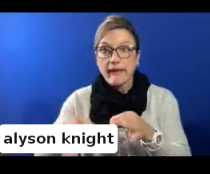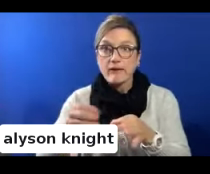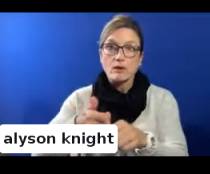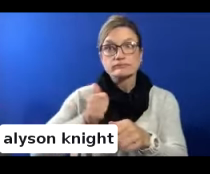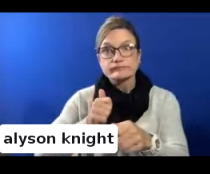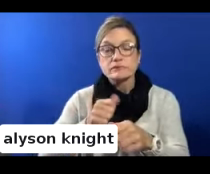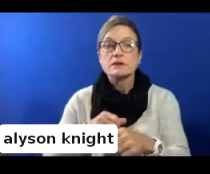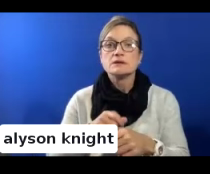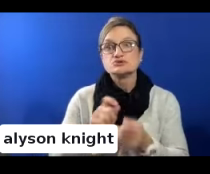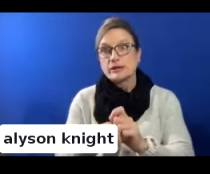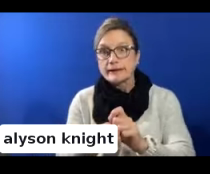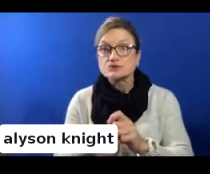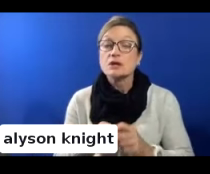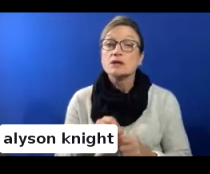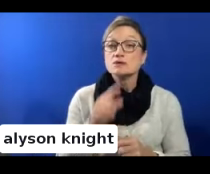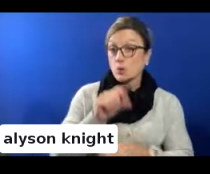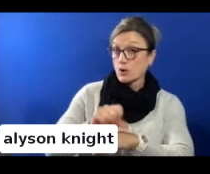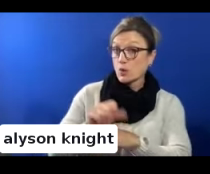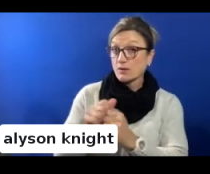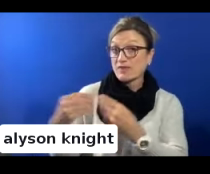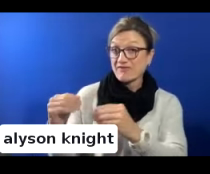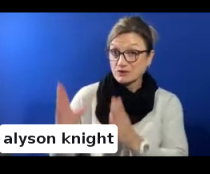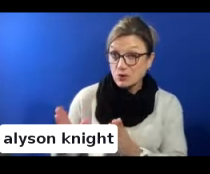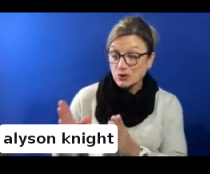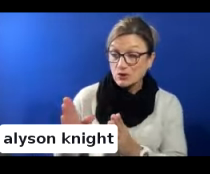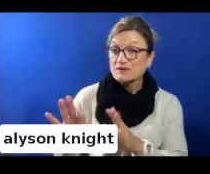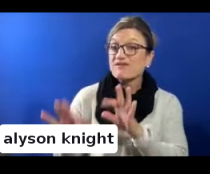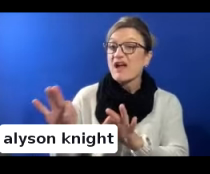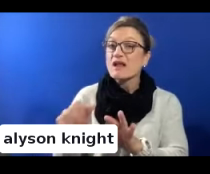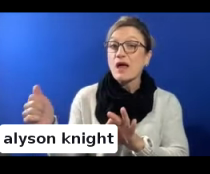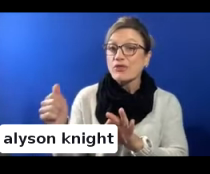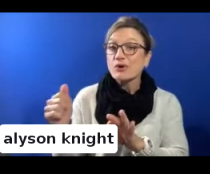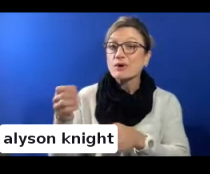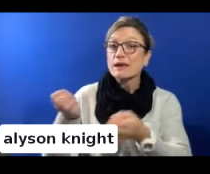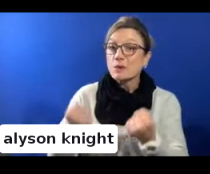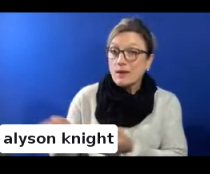We are working with the vendors to locate comparable equipment and similar pricing.